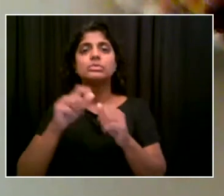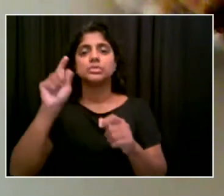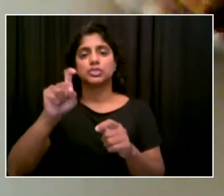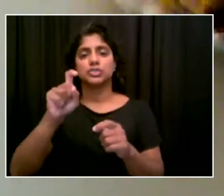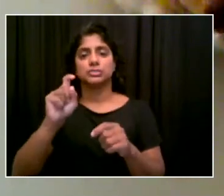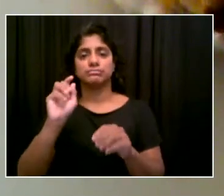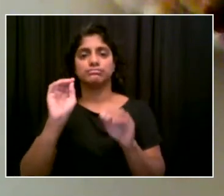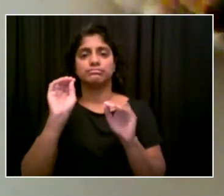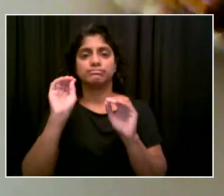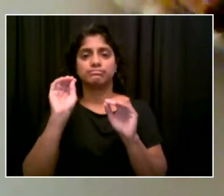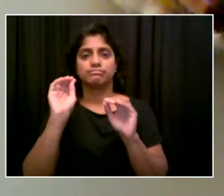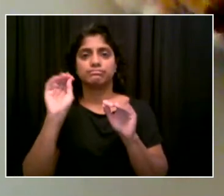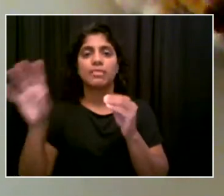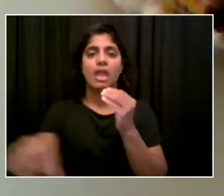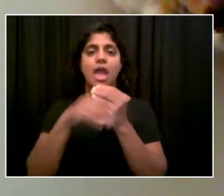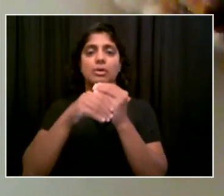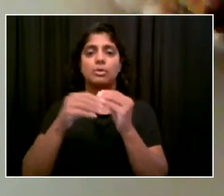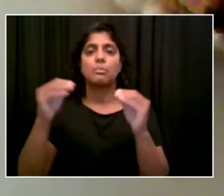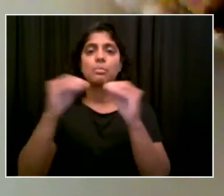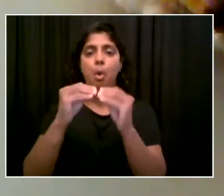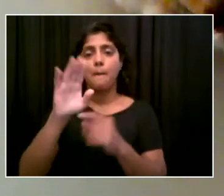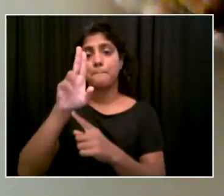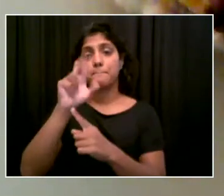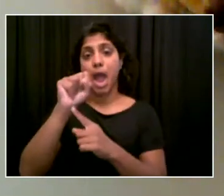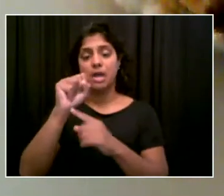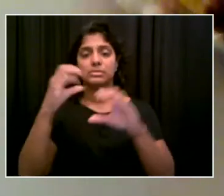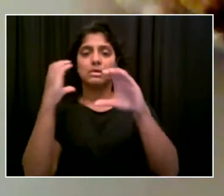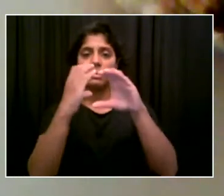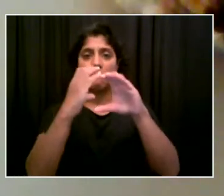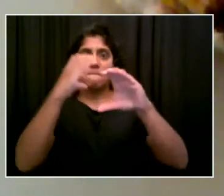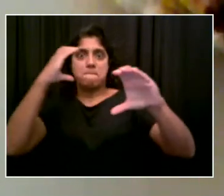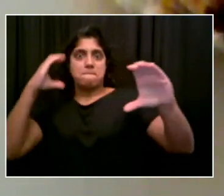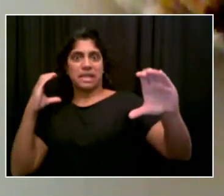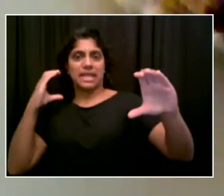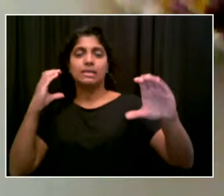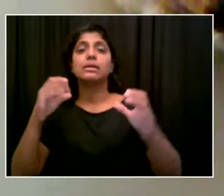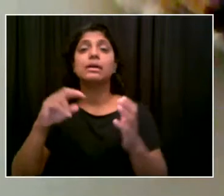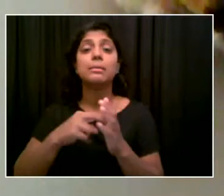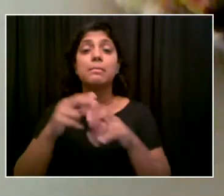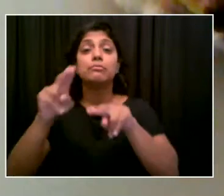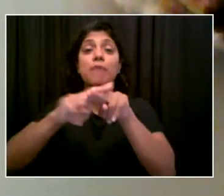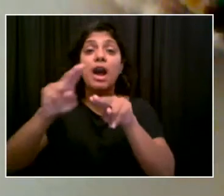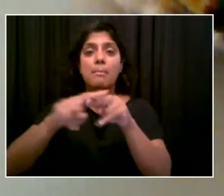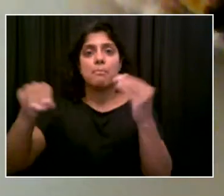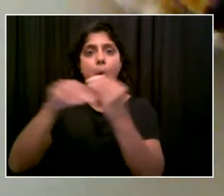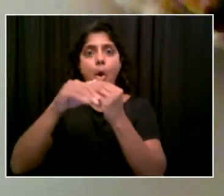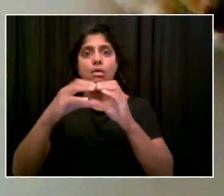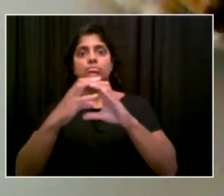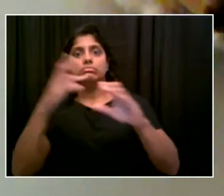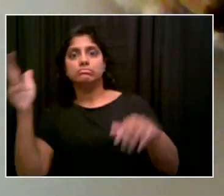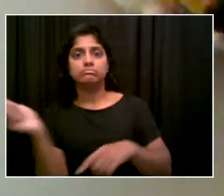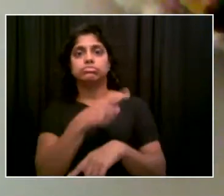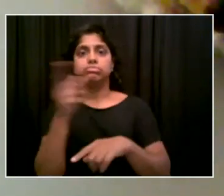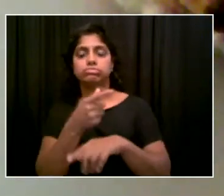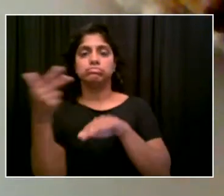UPGRADE OUR SUBWAY STATION, ELECTRIC VEHICLES. RELIABLE SERVICE MEANS IS COMING